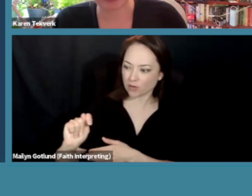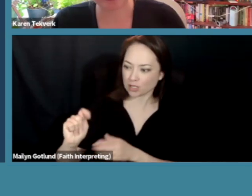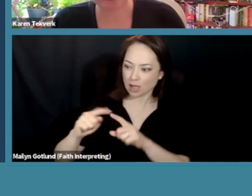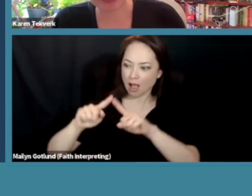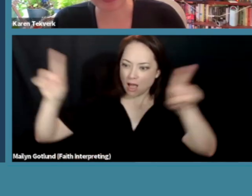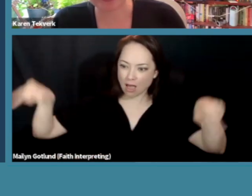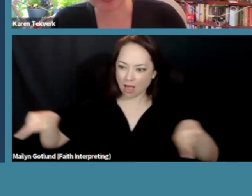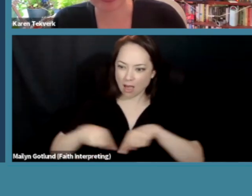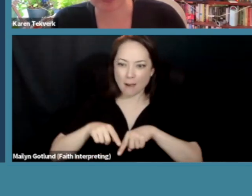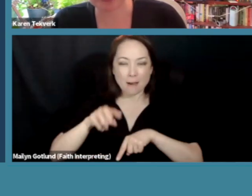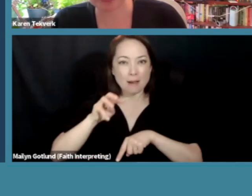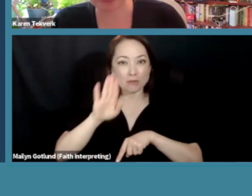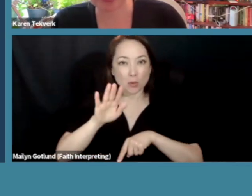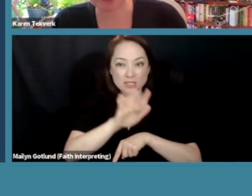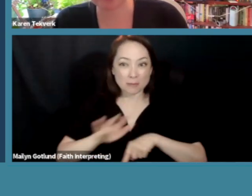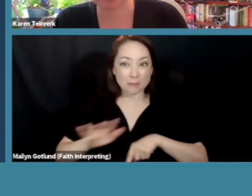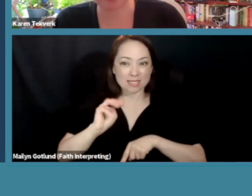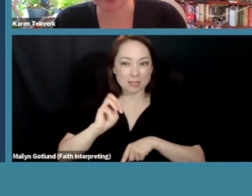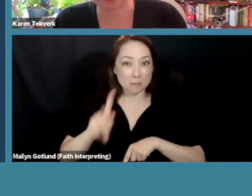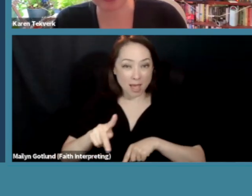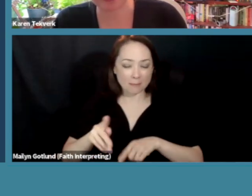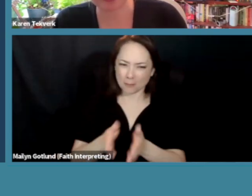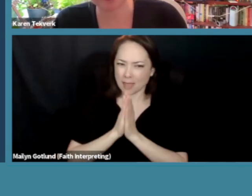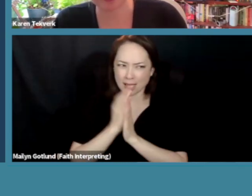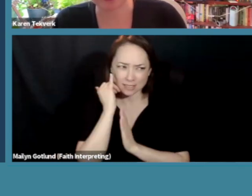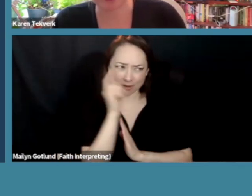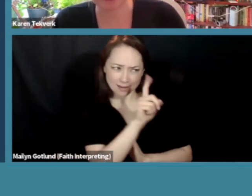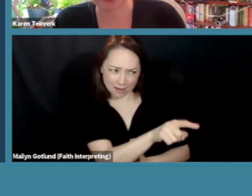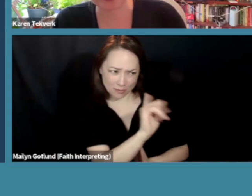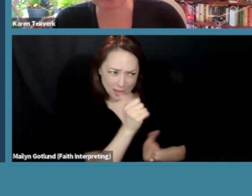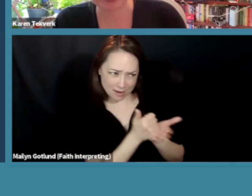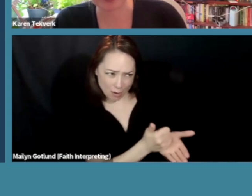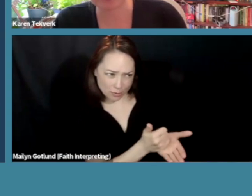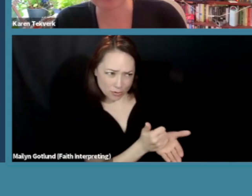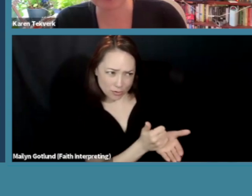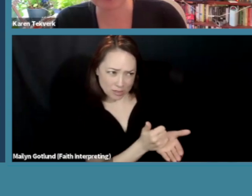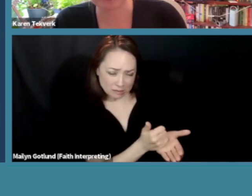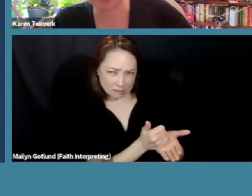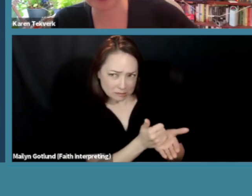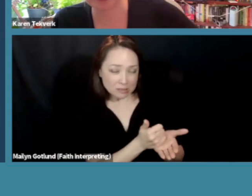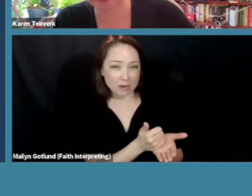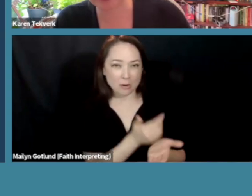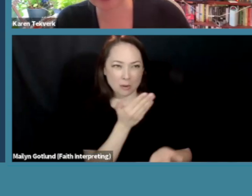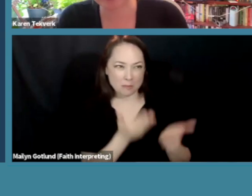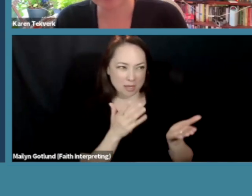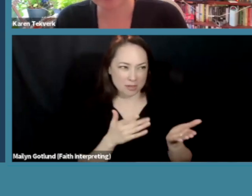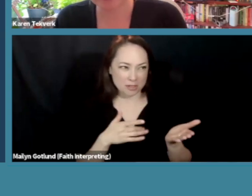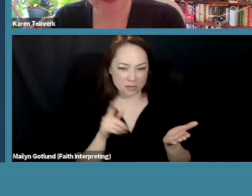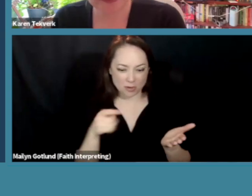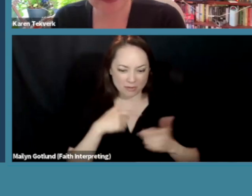ask somebody if that's actually helpful or if they'll just feel like they're carting around a beach towel all day.